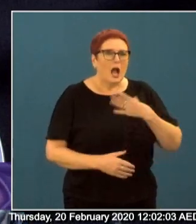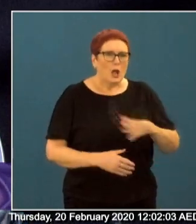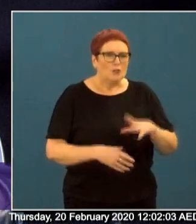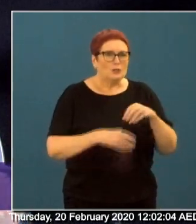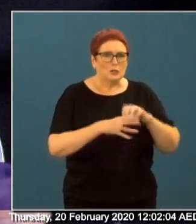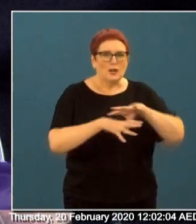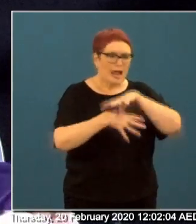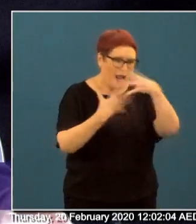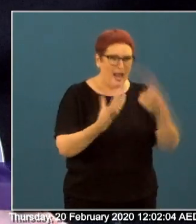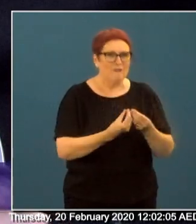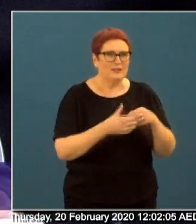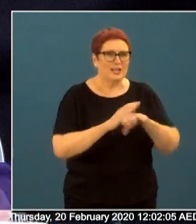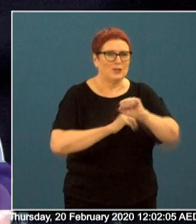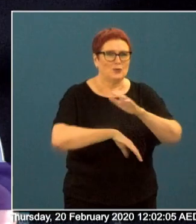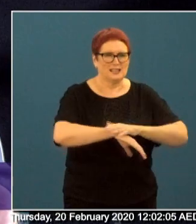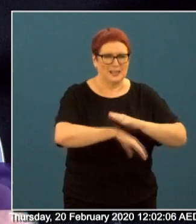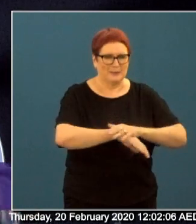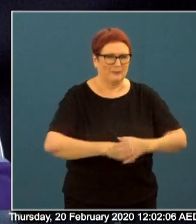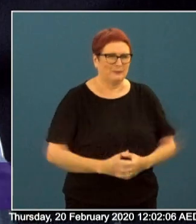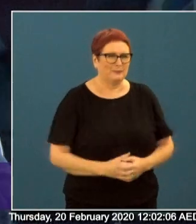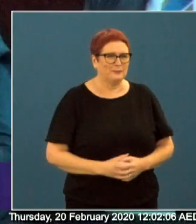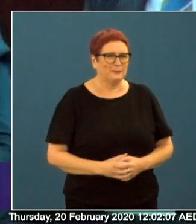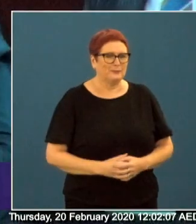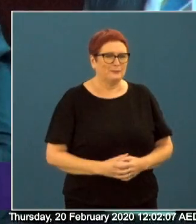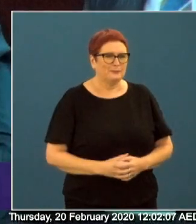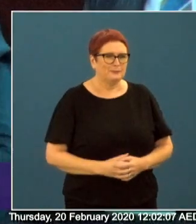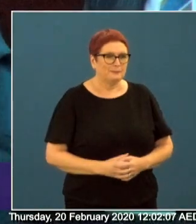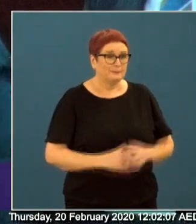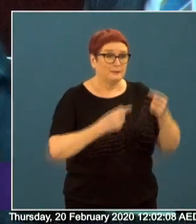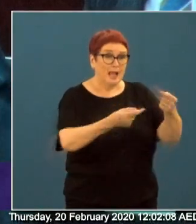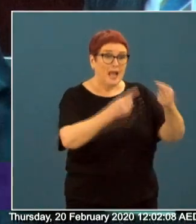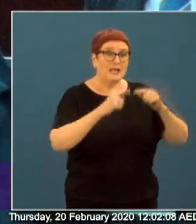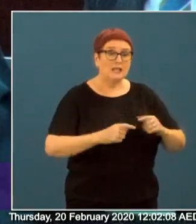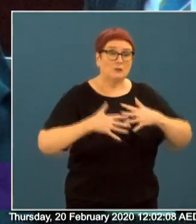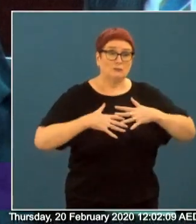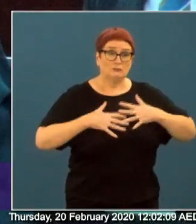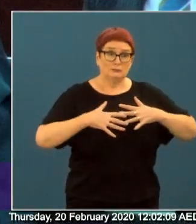in the time available. The next area is respiratory and gastrointestinal diseases.